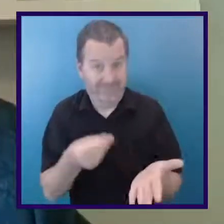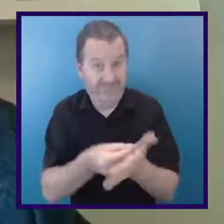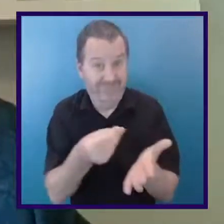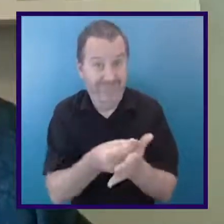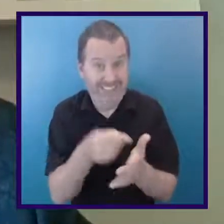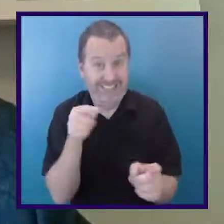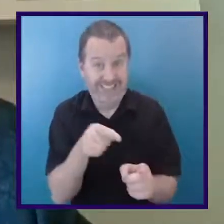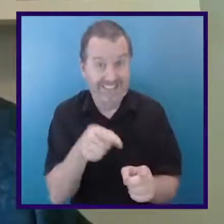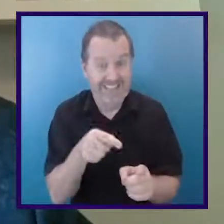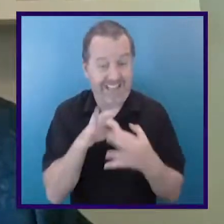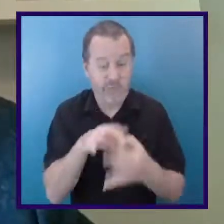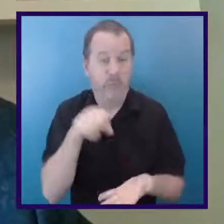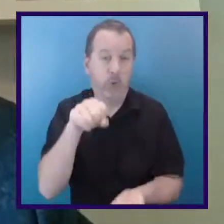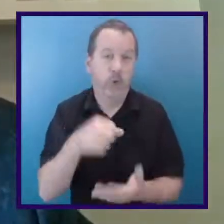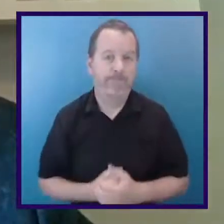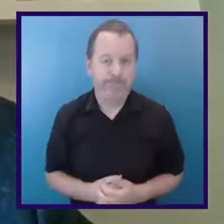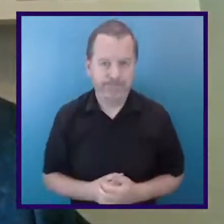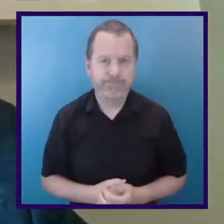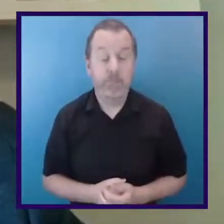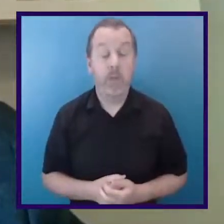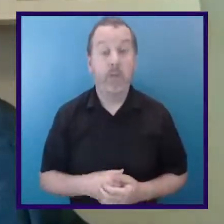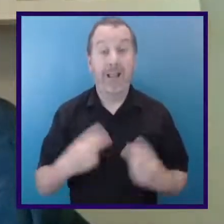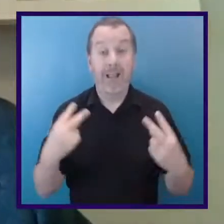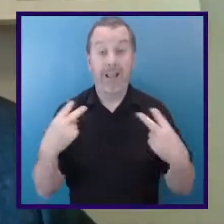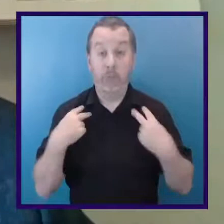But it really is a financial, budgetary issue.